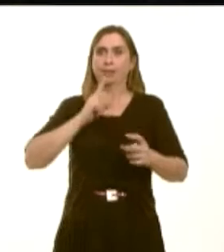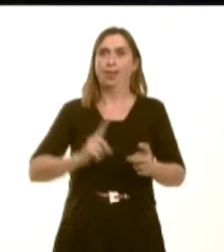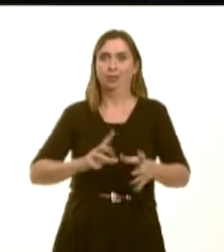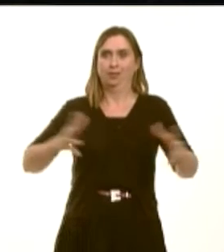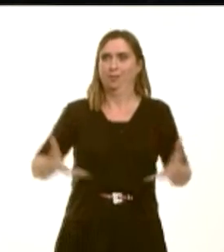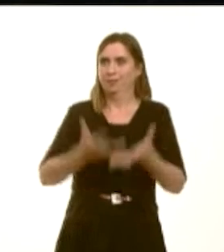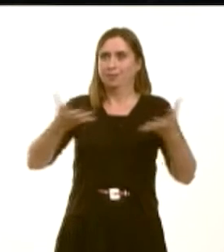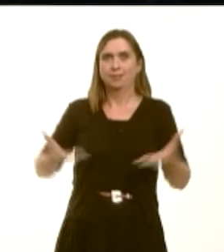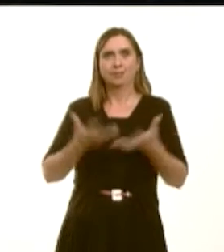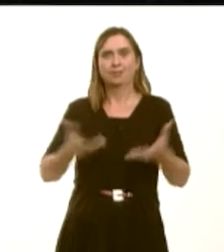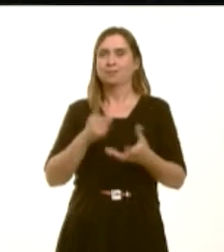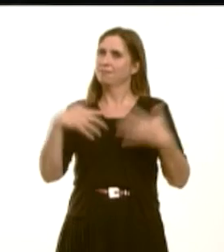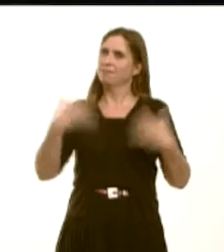Rhun ap Iorwerth: Thank you.